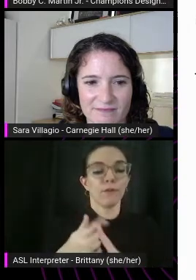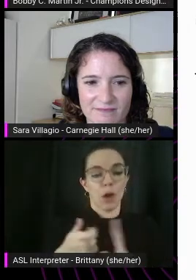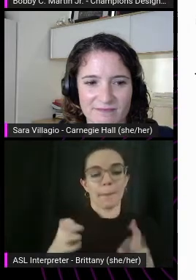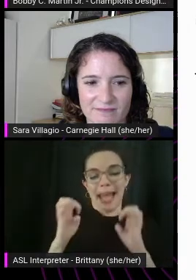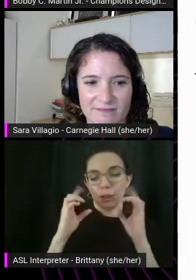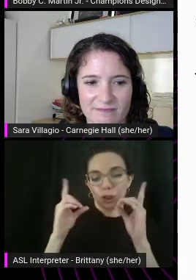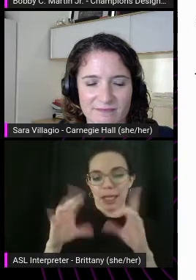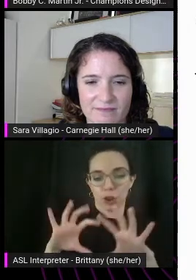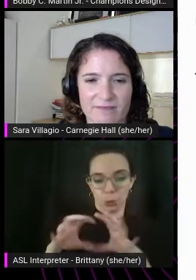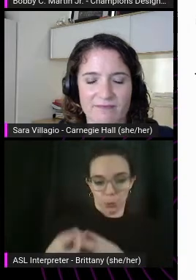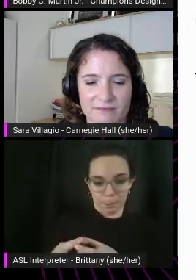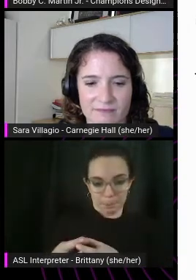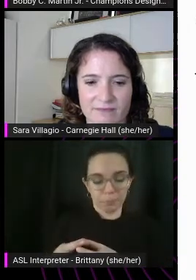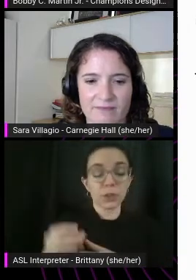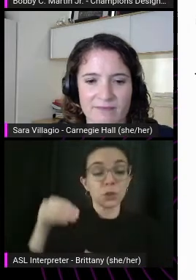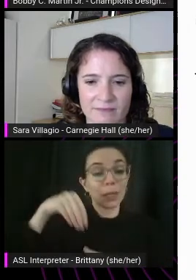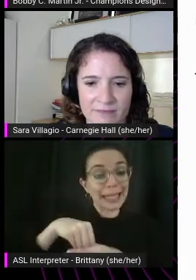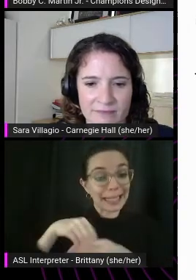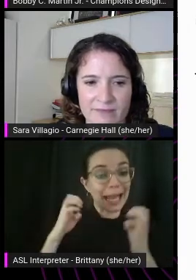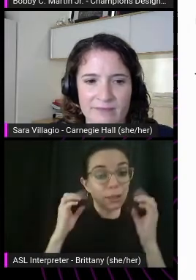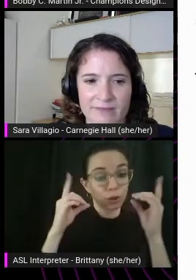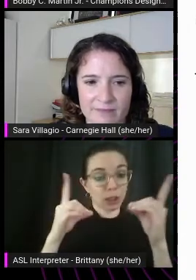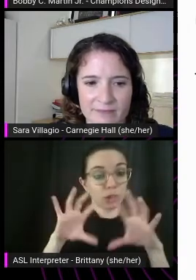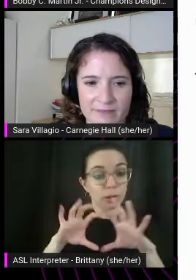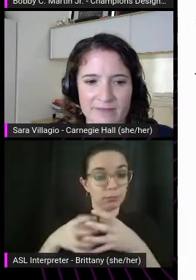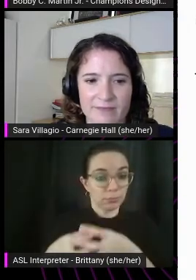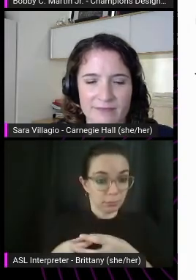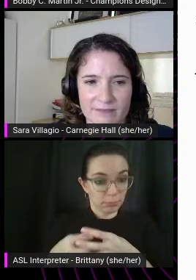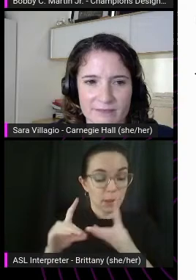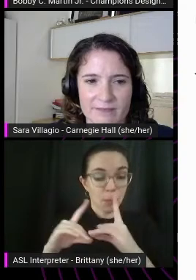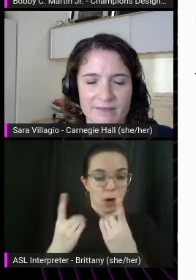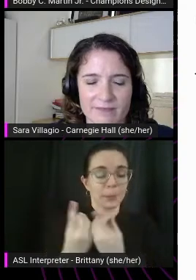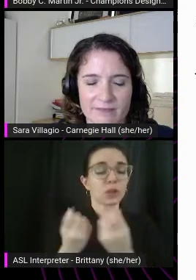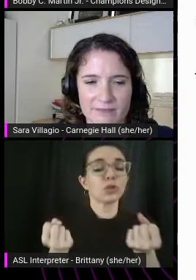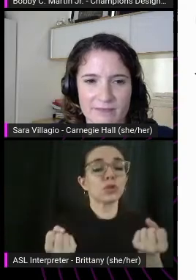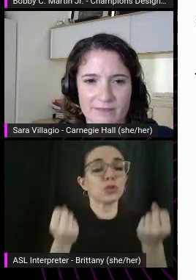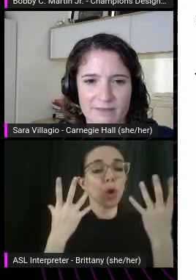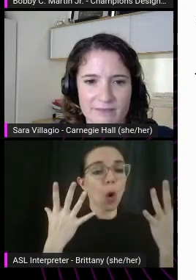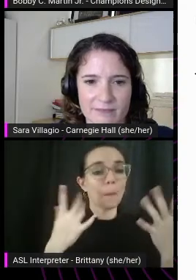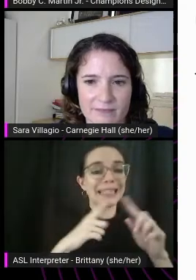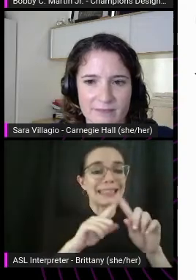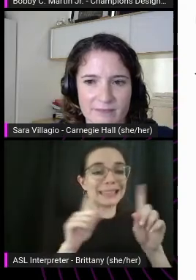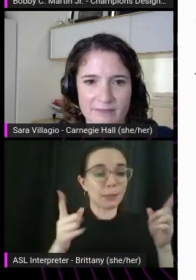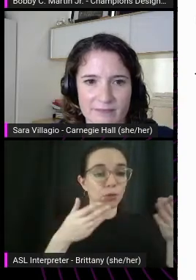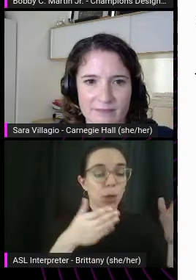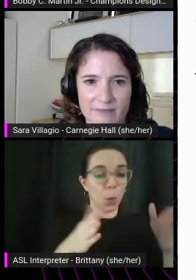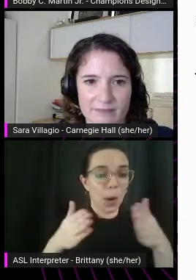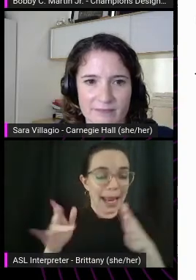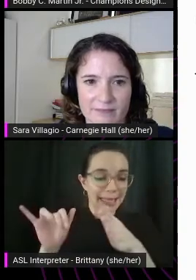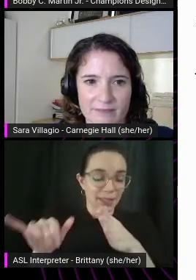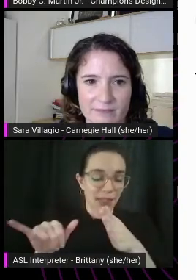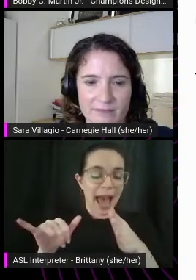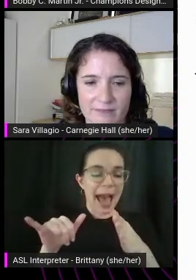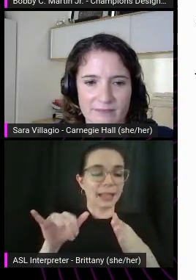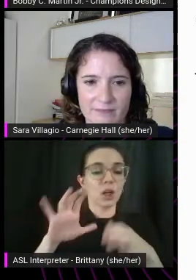So, within the education department, there are so many different ways that Carnegie Hall needs to speak.